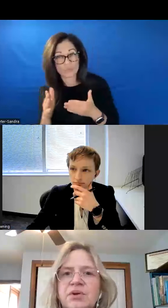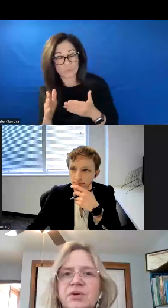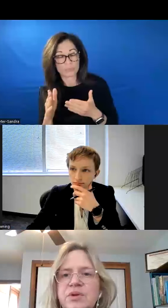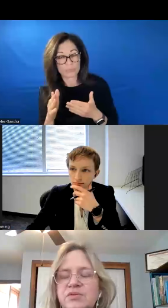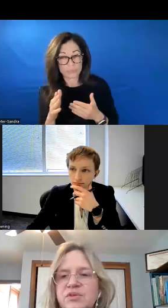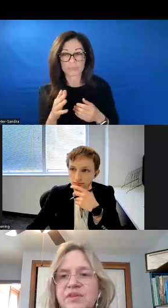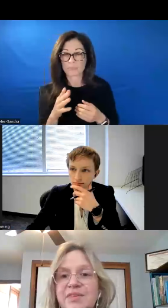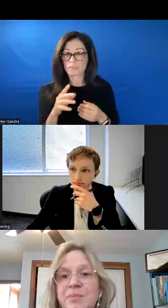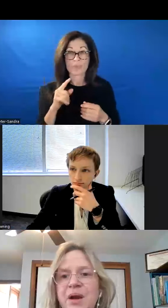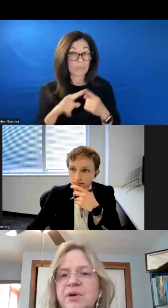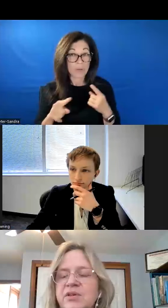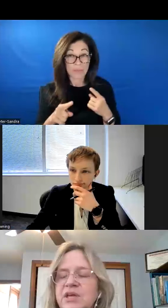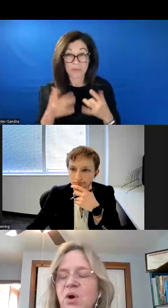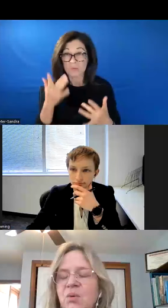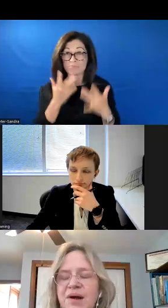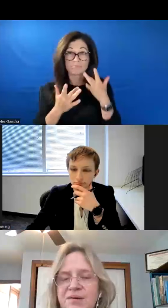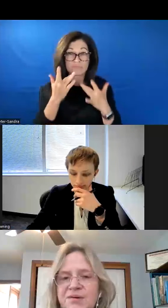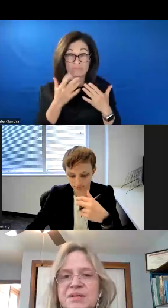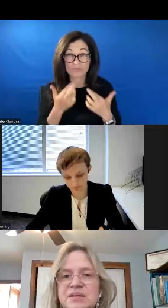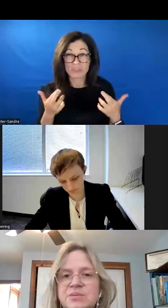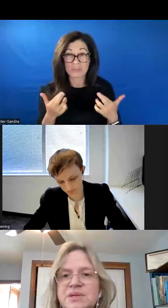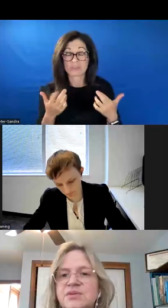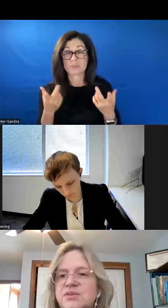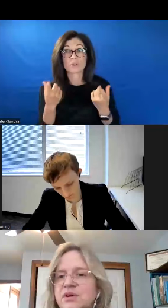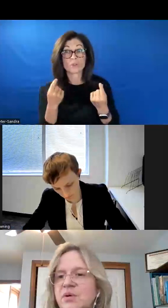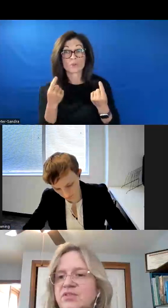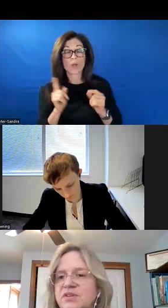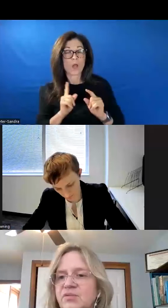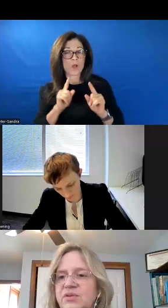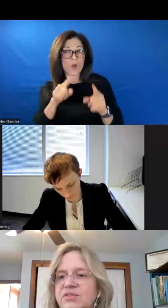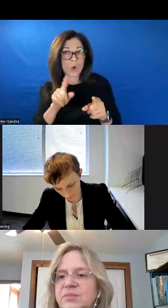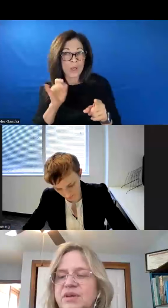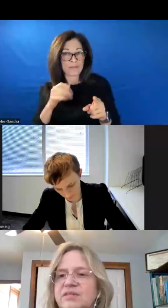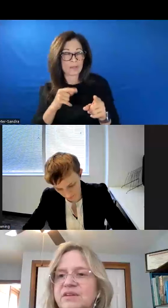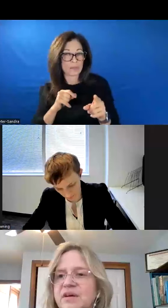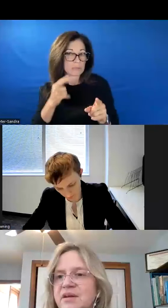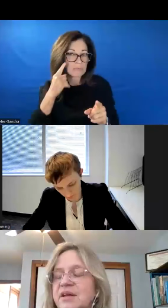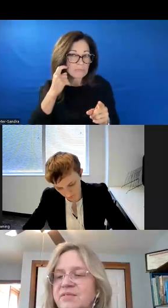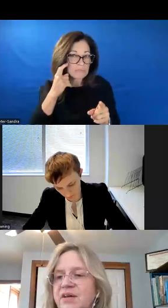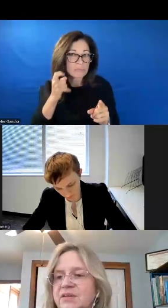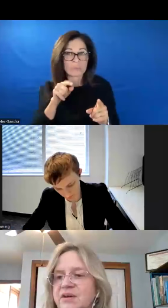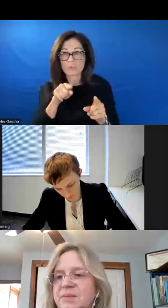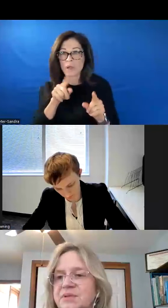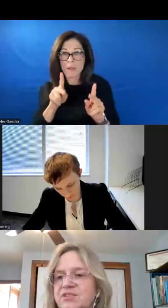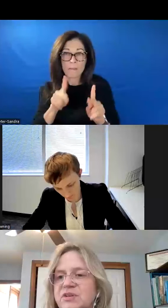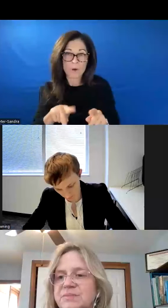SO UNDERRESOURCED SO THEY GO OUT WHEN THERE IS A QUESTION OF WHETHER SOMEONE NEEDS INVOLUNTARY PETITION.